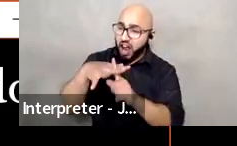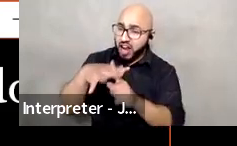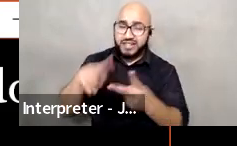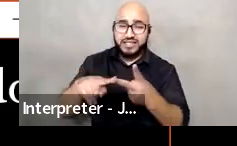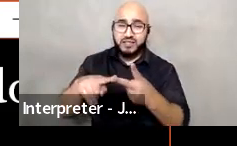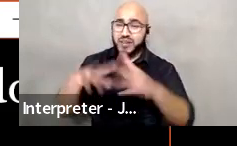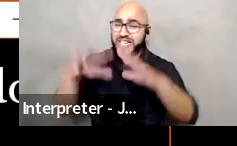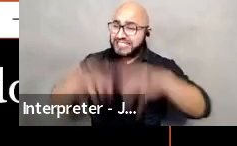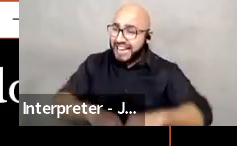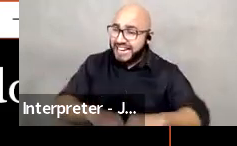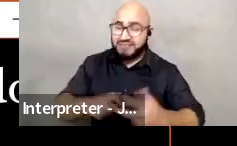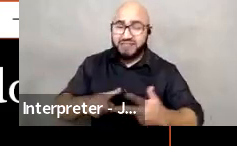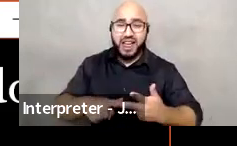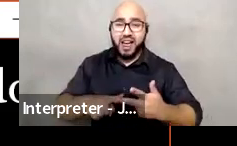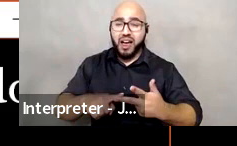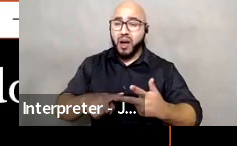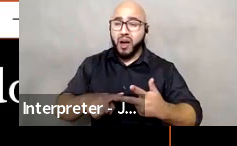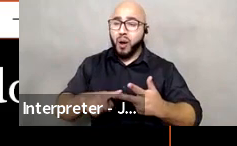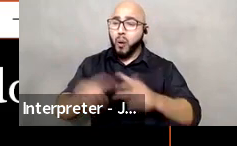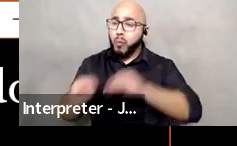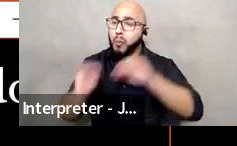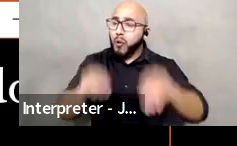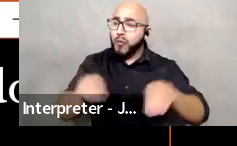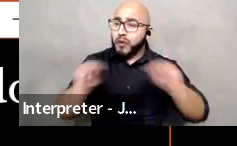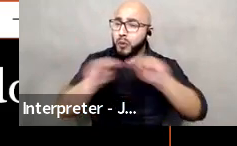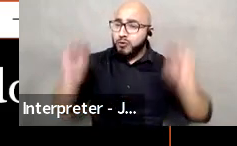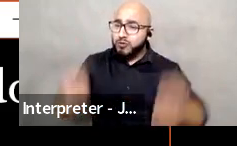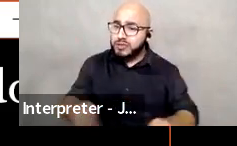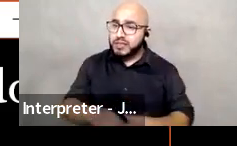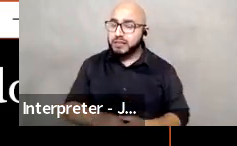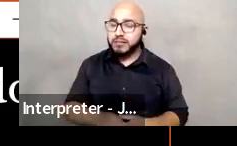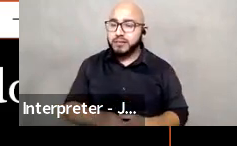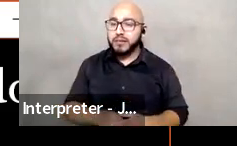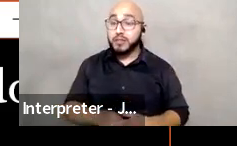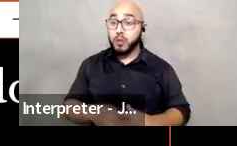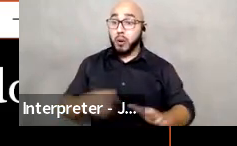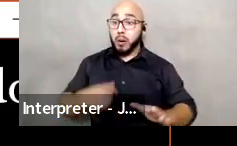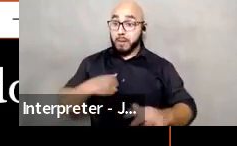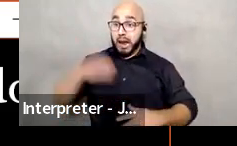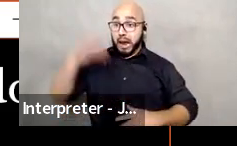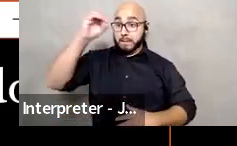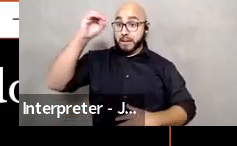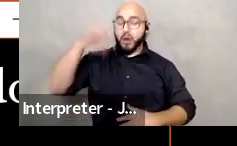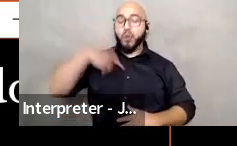I'll leave it to you to decide. I personally, I think. We should take them down. What to do.